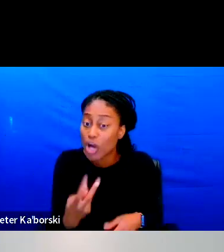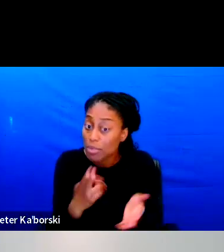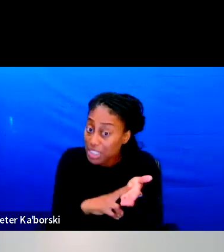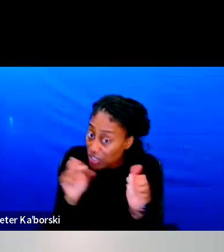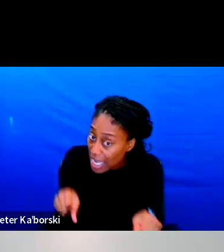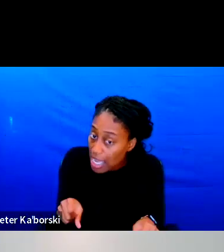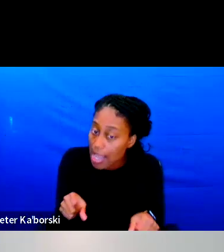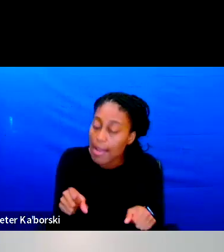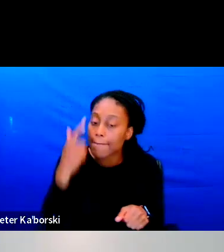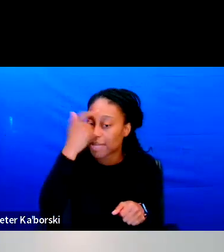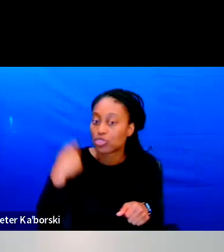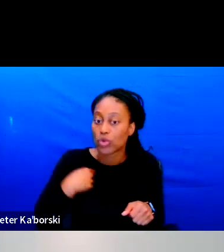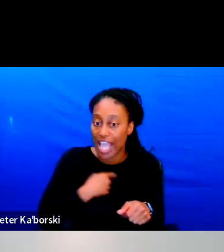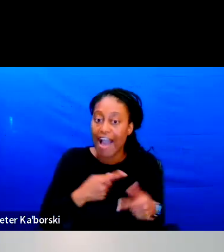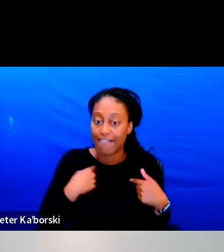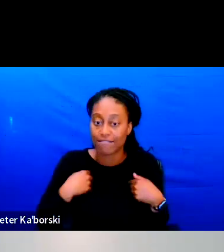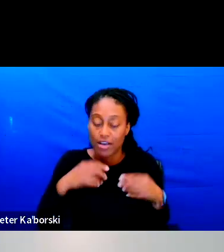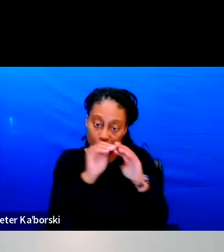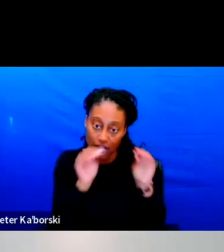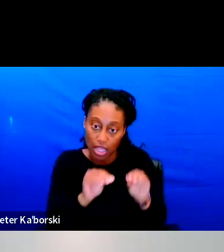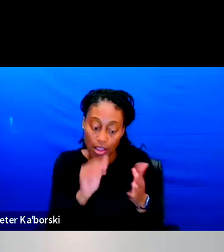Selina Butcher: Right cause. We have a fillable form, and so like when they call